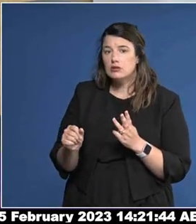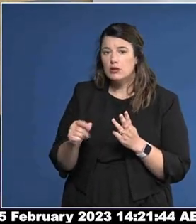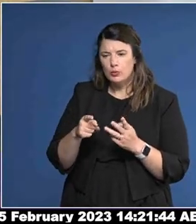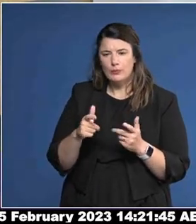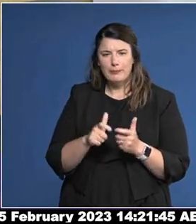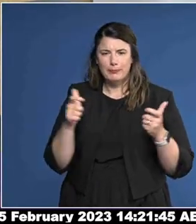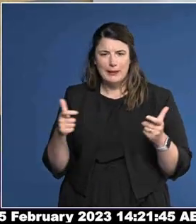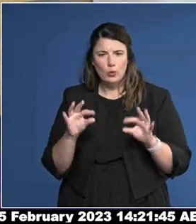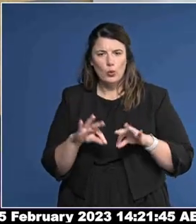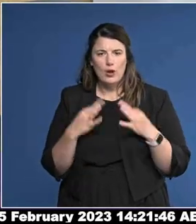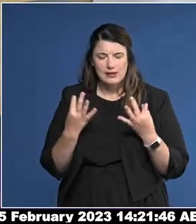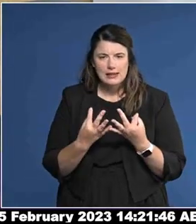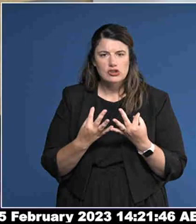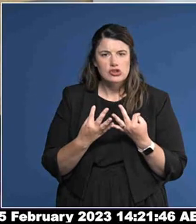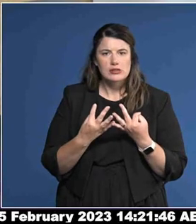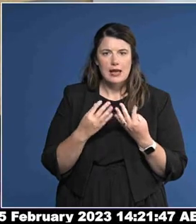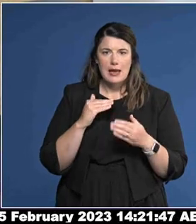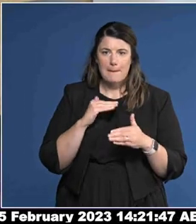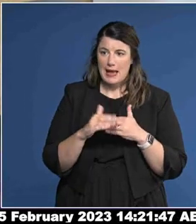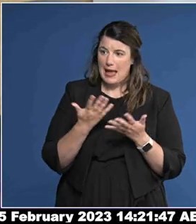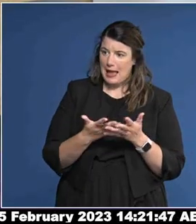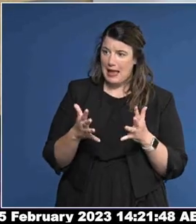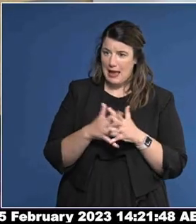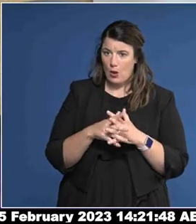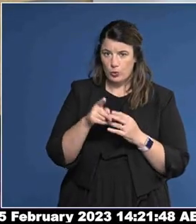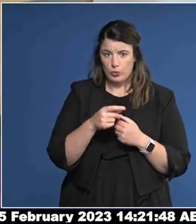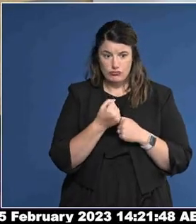about the approach to preventing and responding to violence, abuse, neglect and